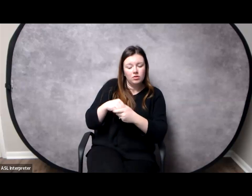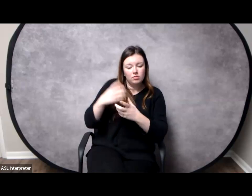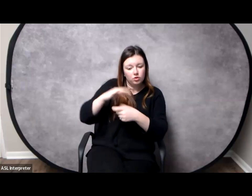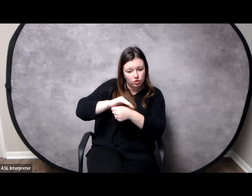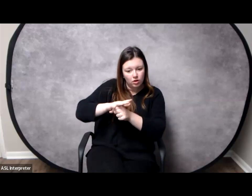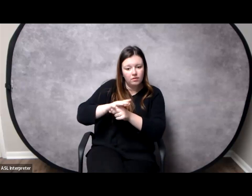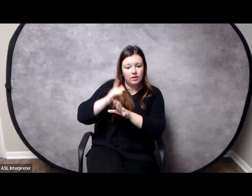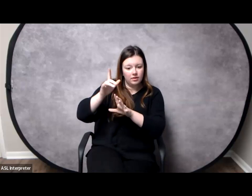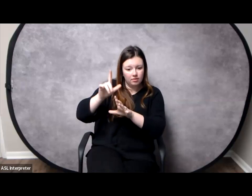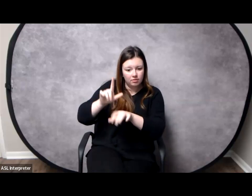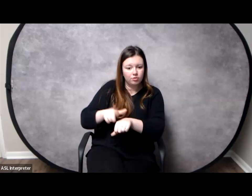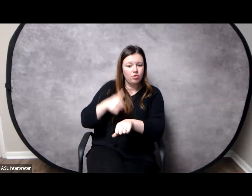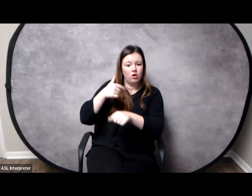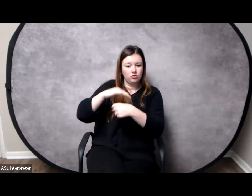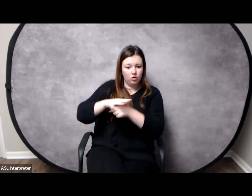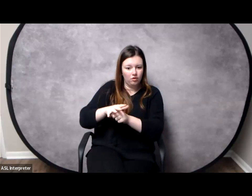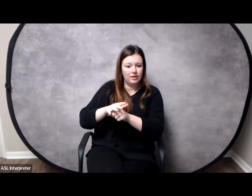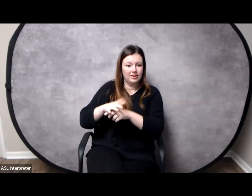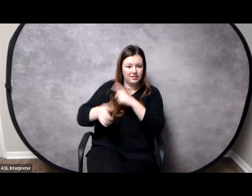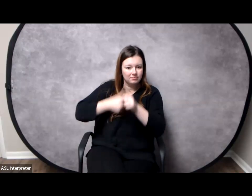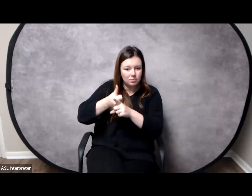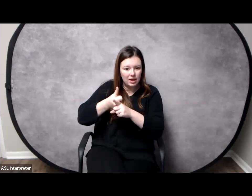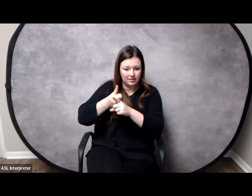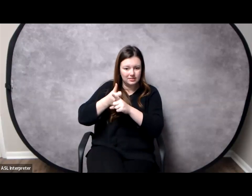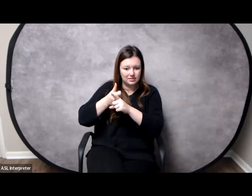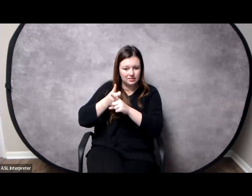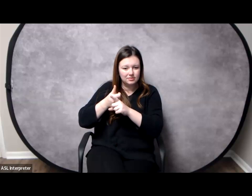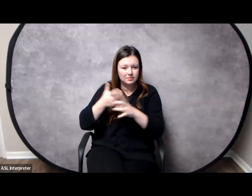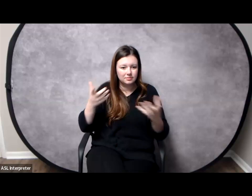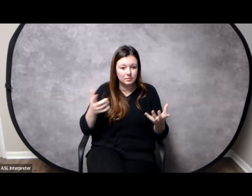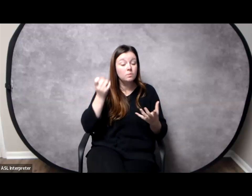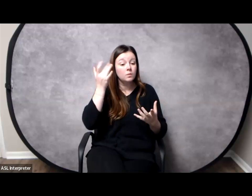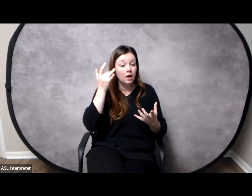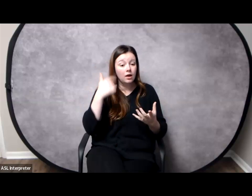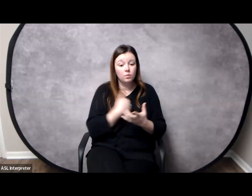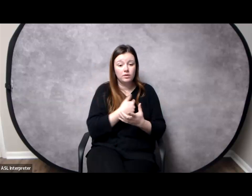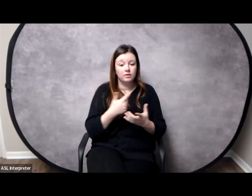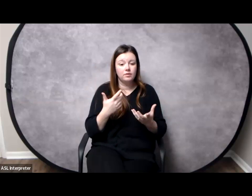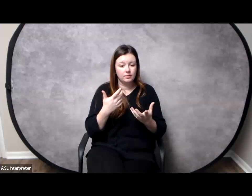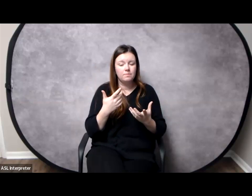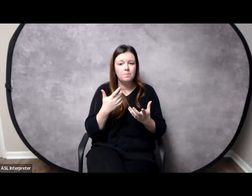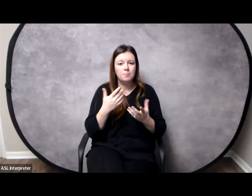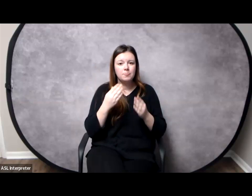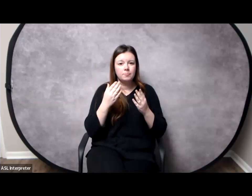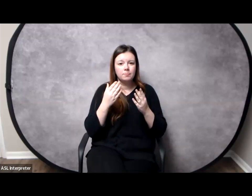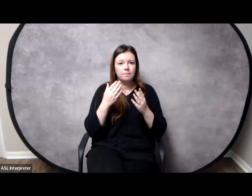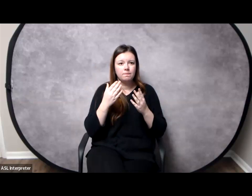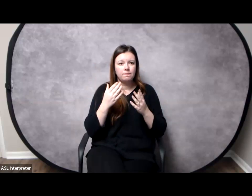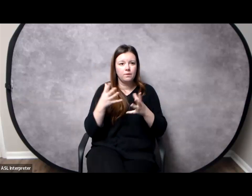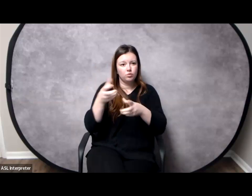looked at closely. We've issued guidance on the issue in conjunction with the Department of Justice so that there's